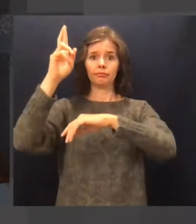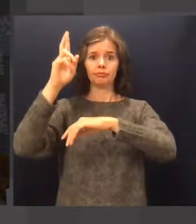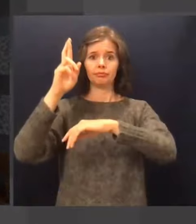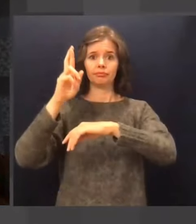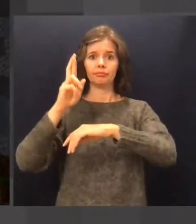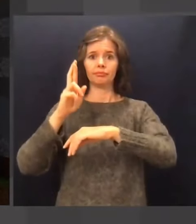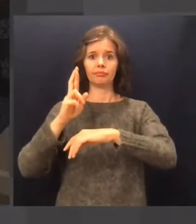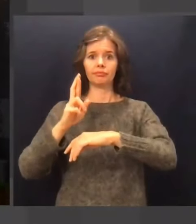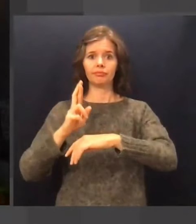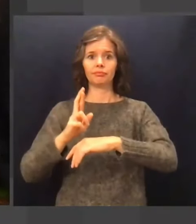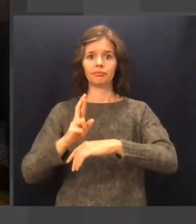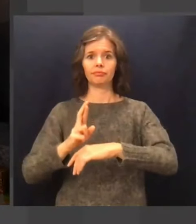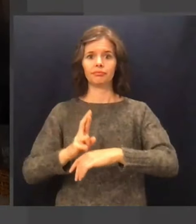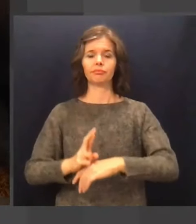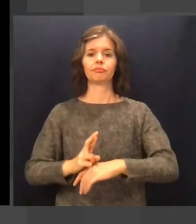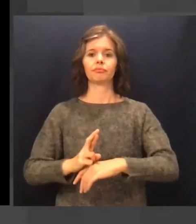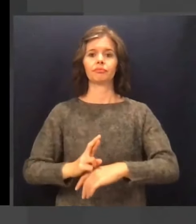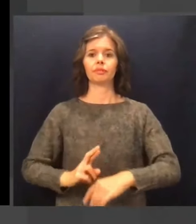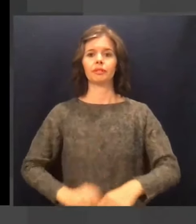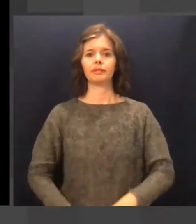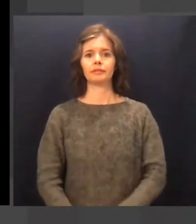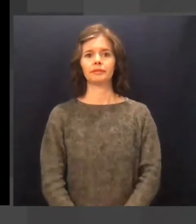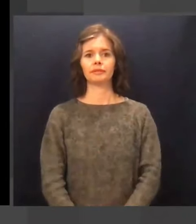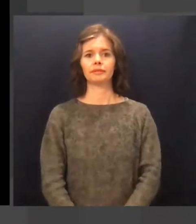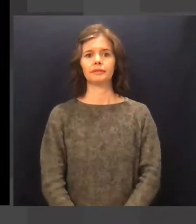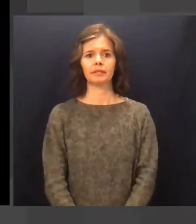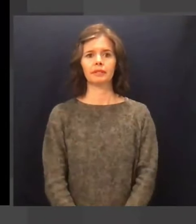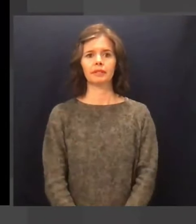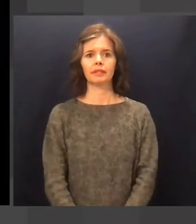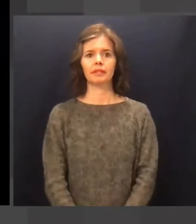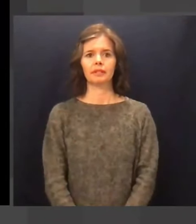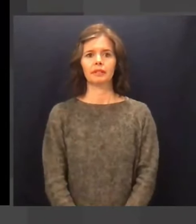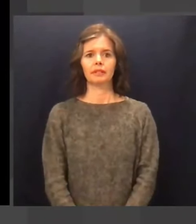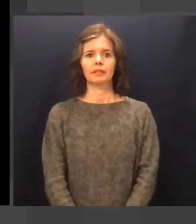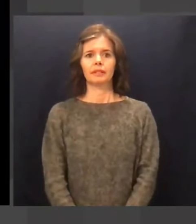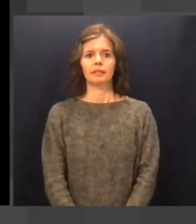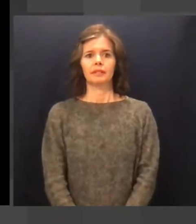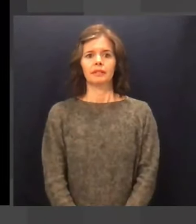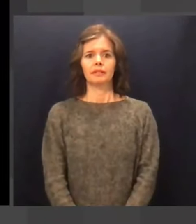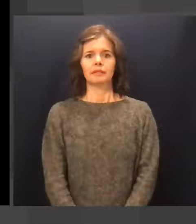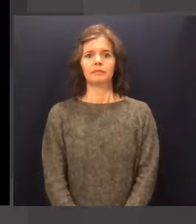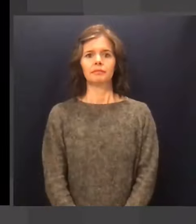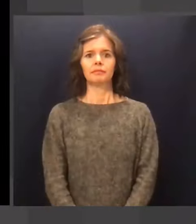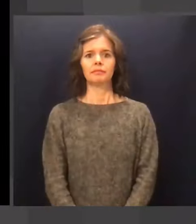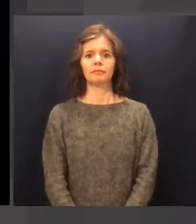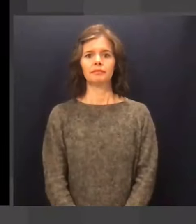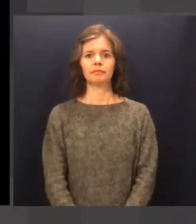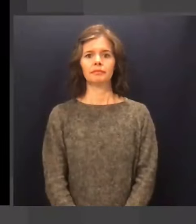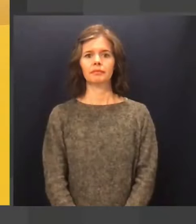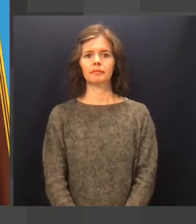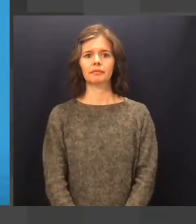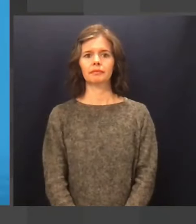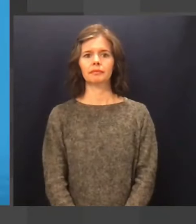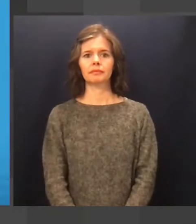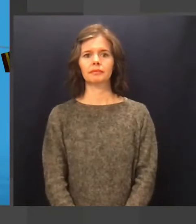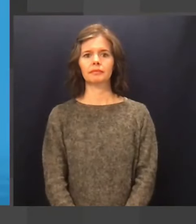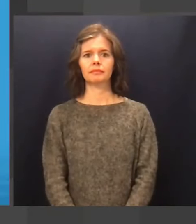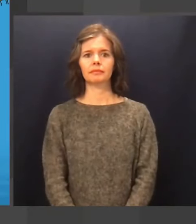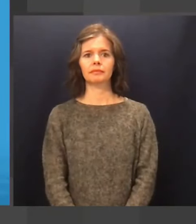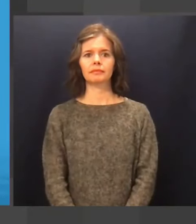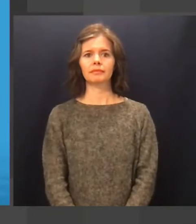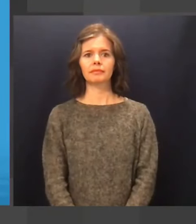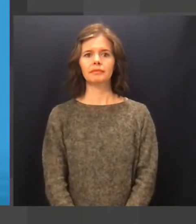THREE, TWO, ONE.